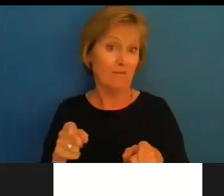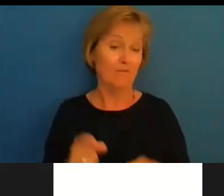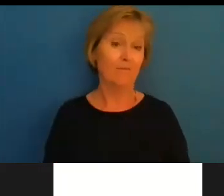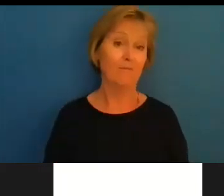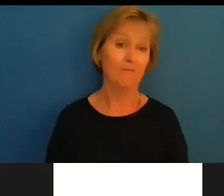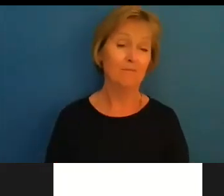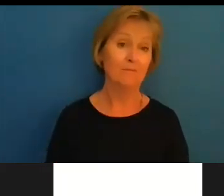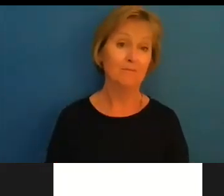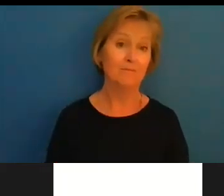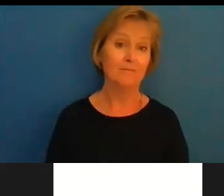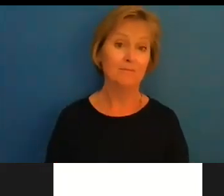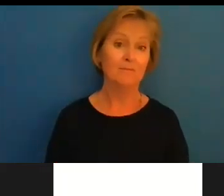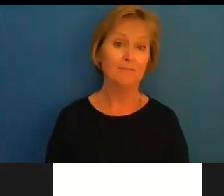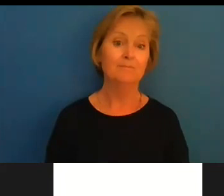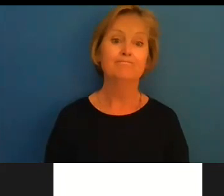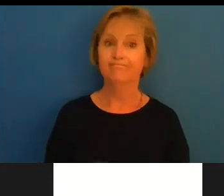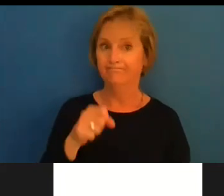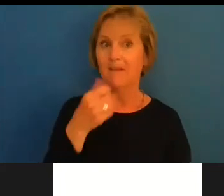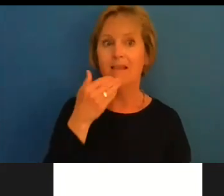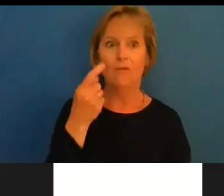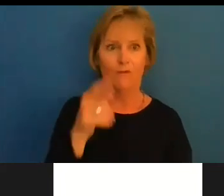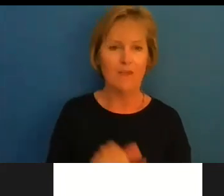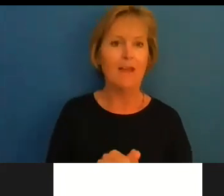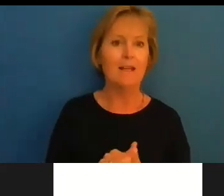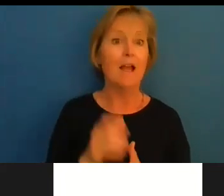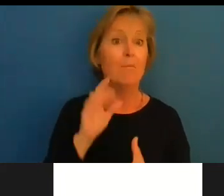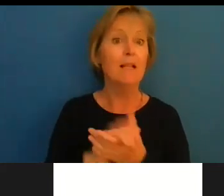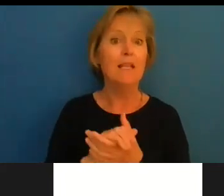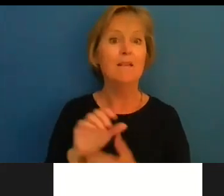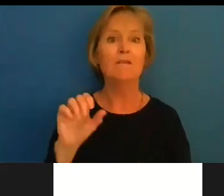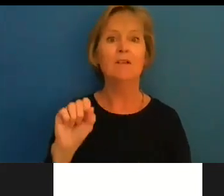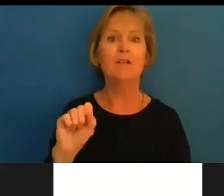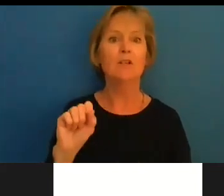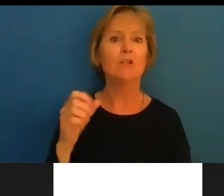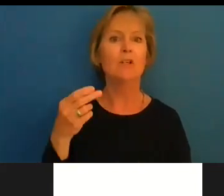Absolutely. Thank you for that. I believe Sheila is jumping in on this question.